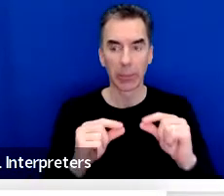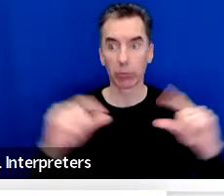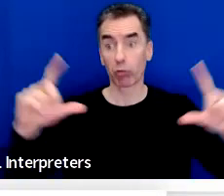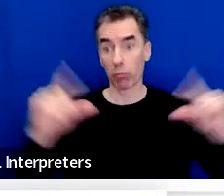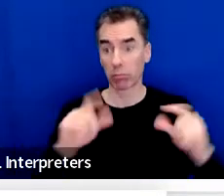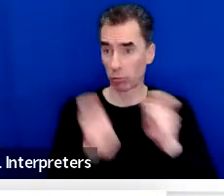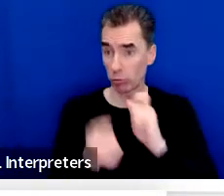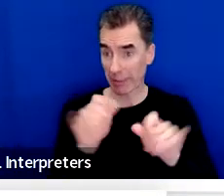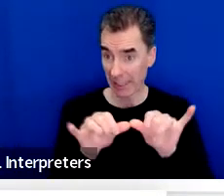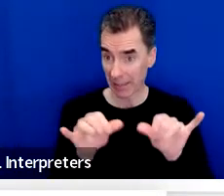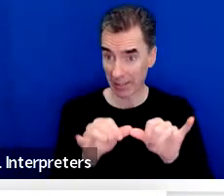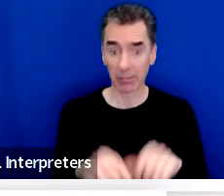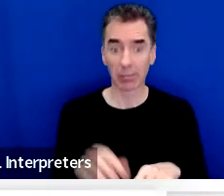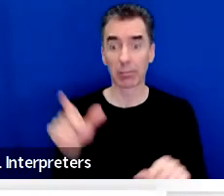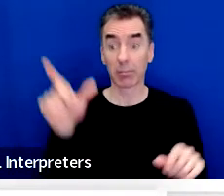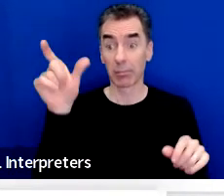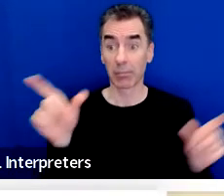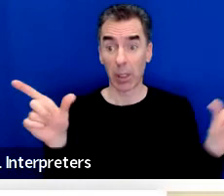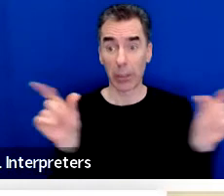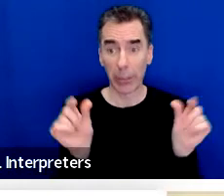and you can change the margins and some of the modes as well